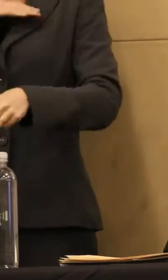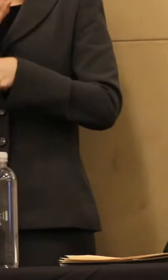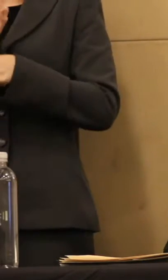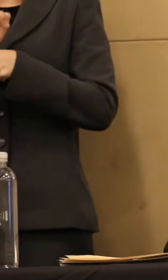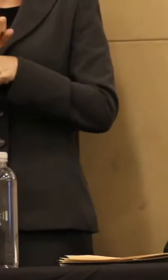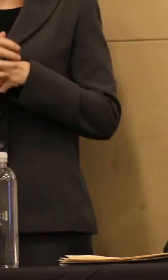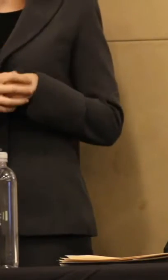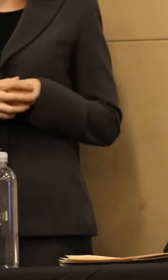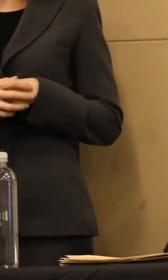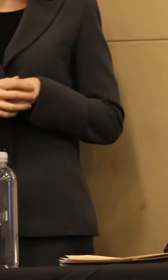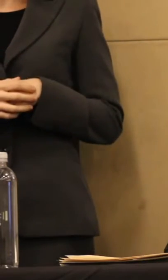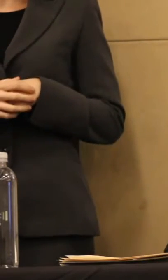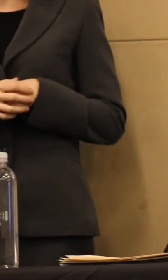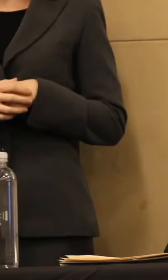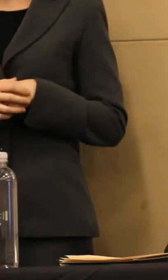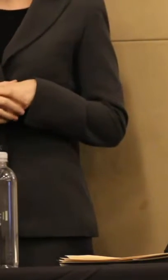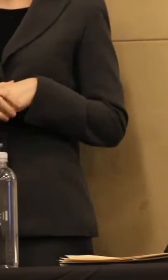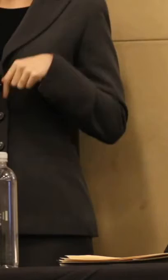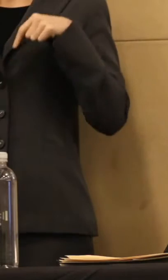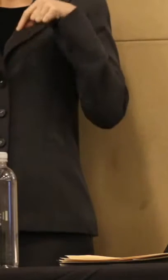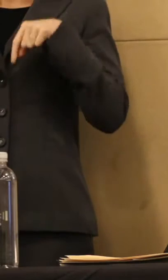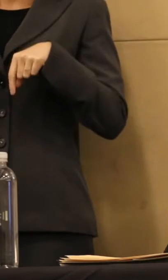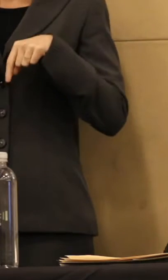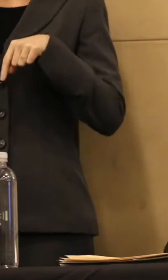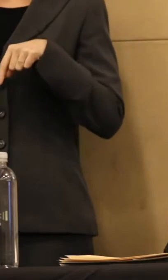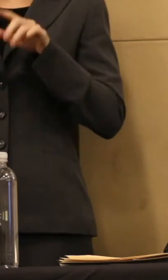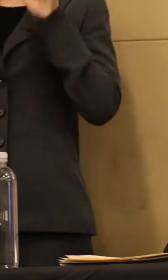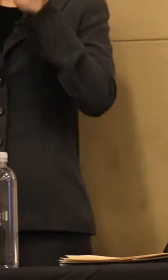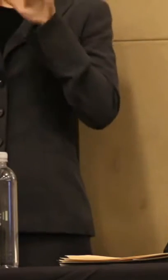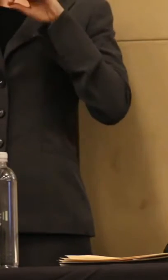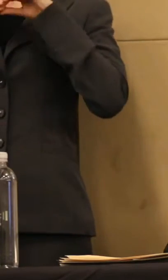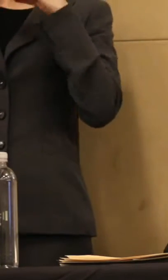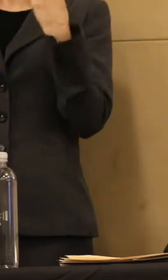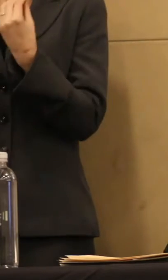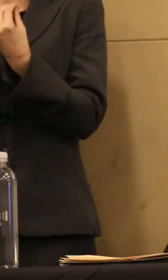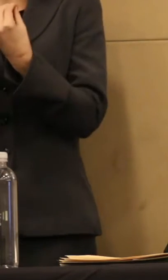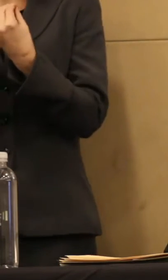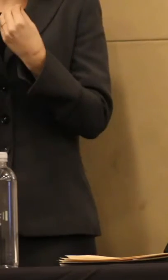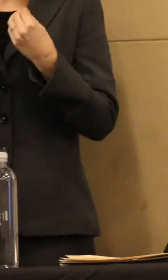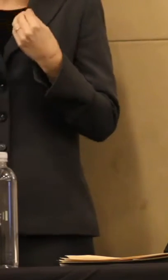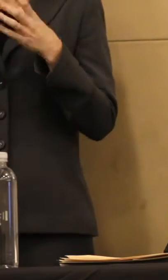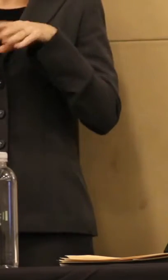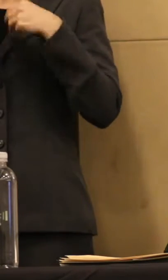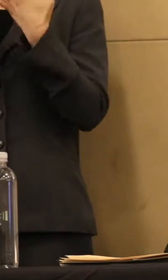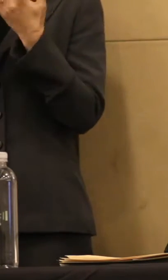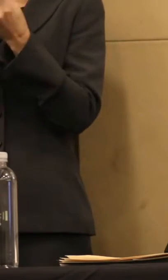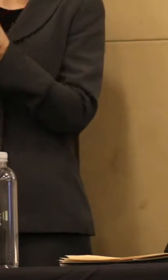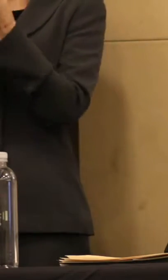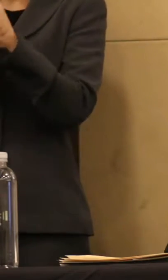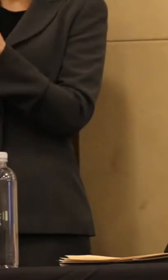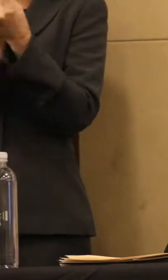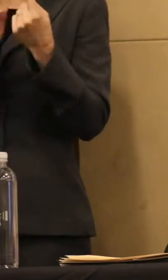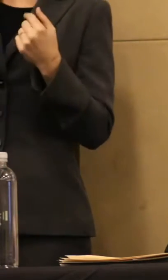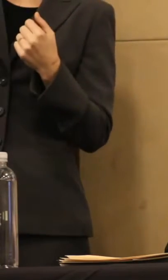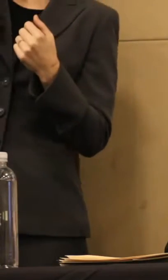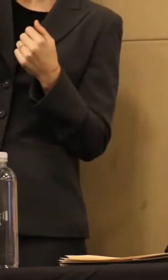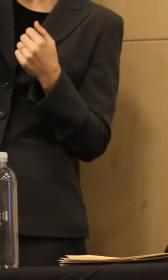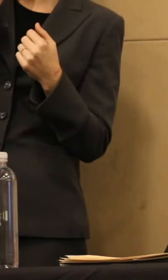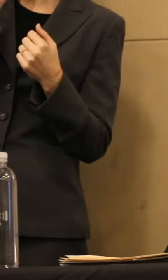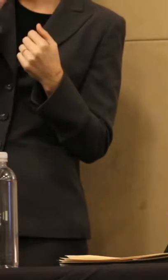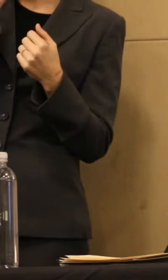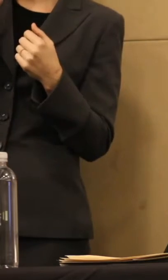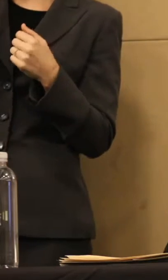This is a terrific organization that does one-on-one confidential accommodations consulting.